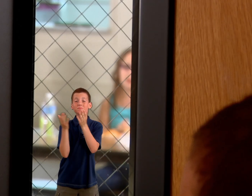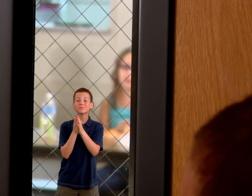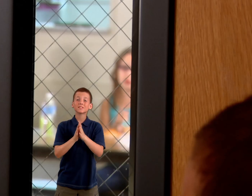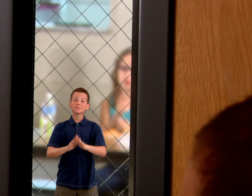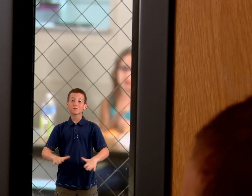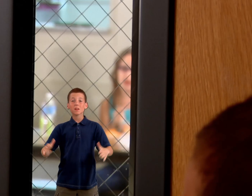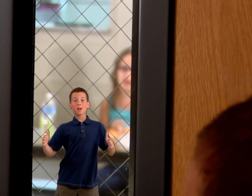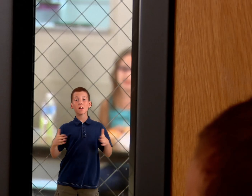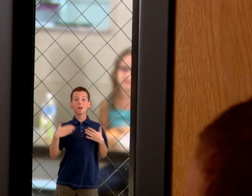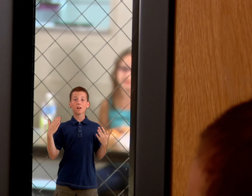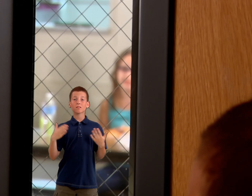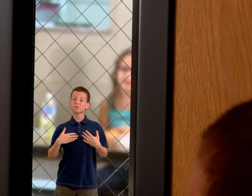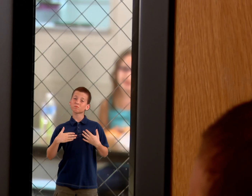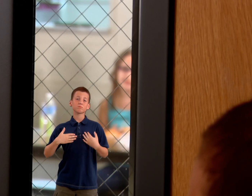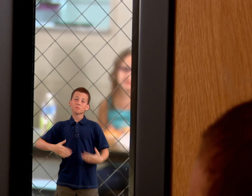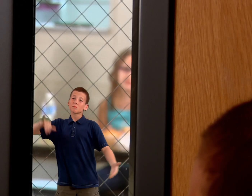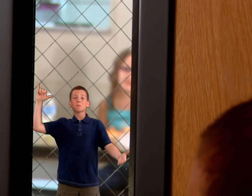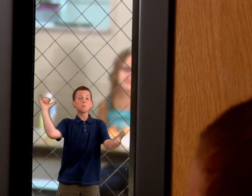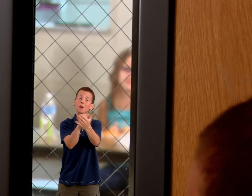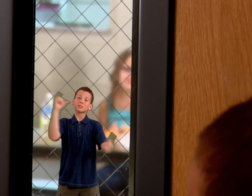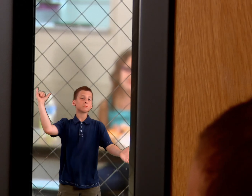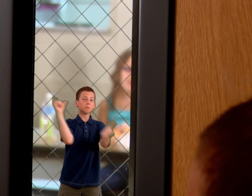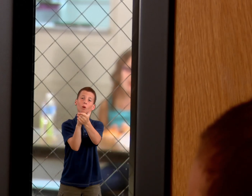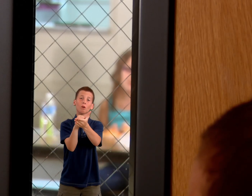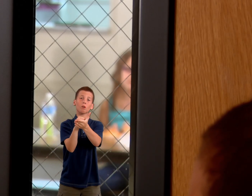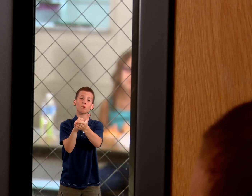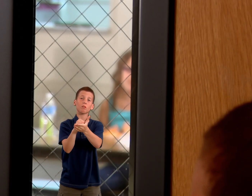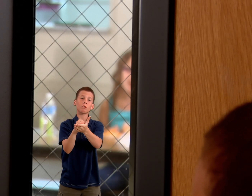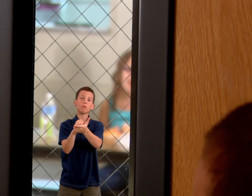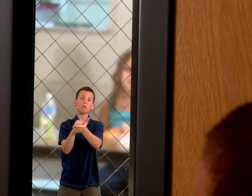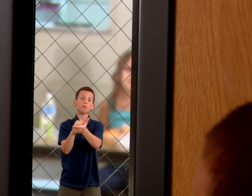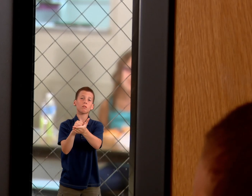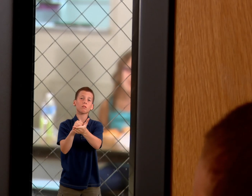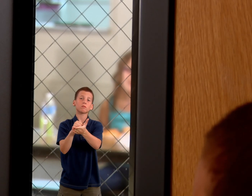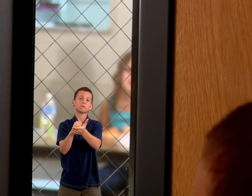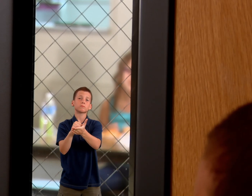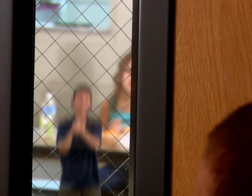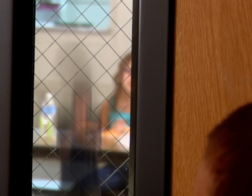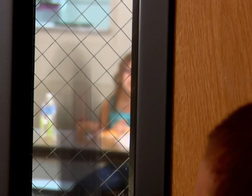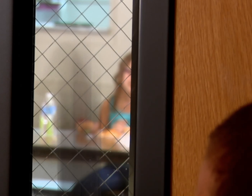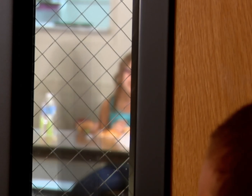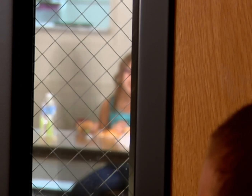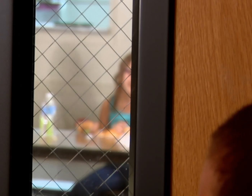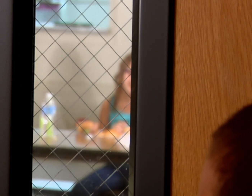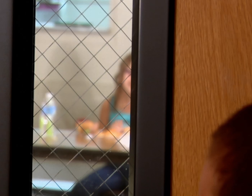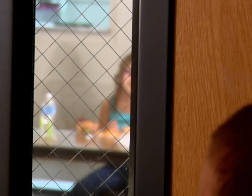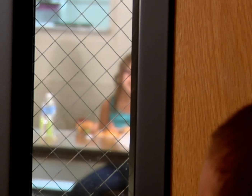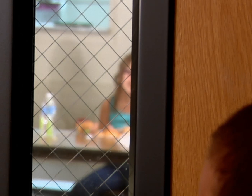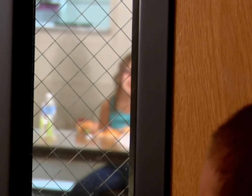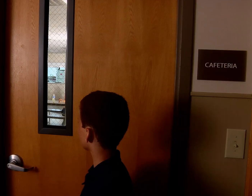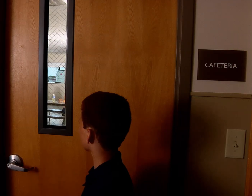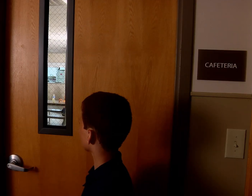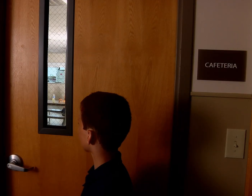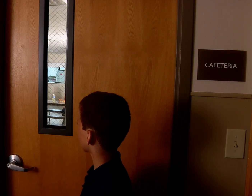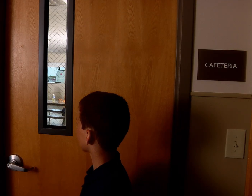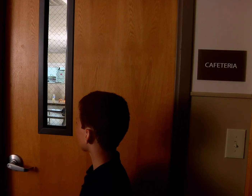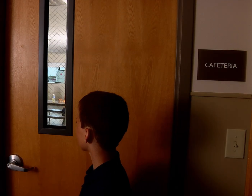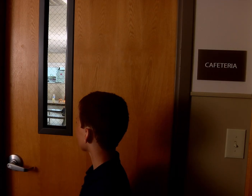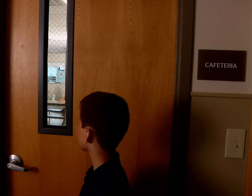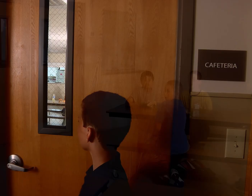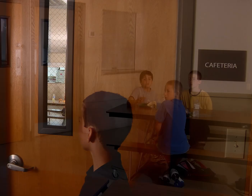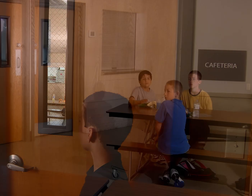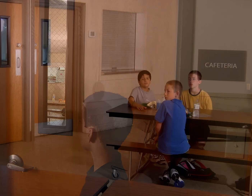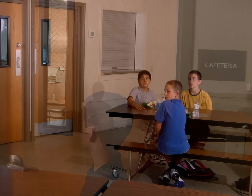VERY SOON A HAPPY PLACE IS IMPOSSIBLE TO FIND.